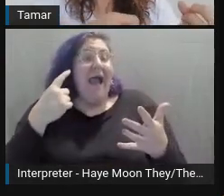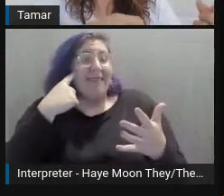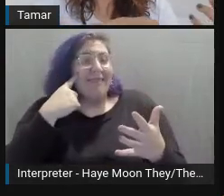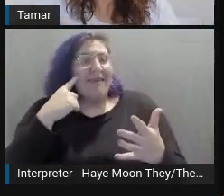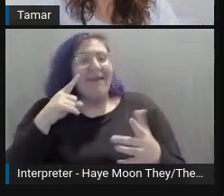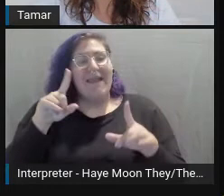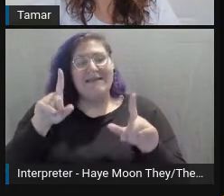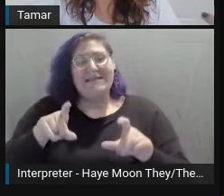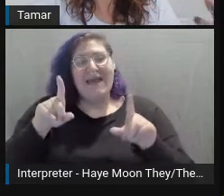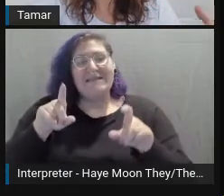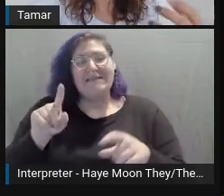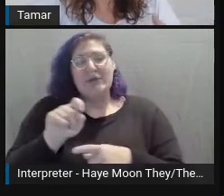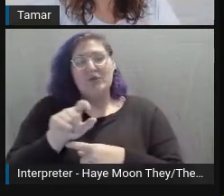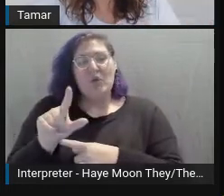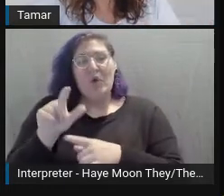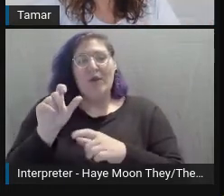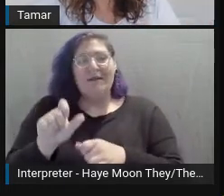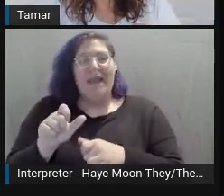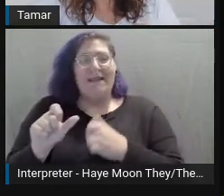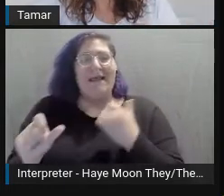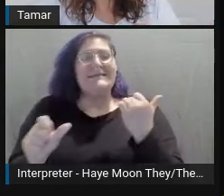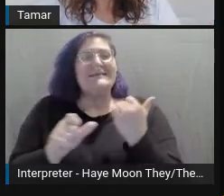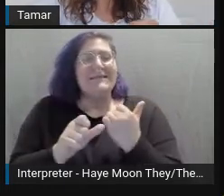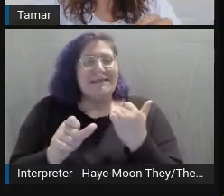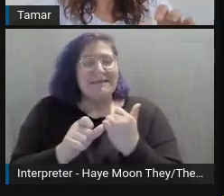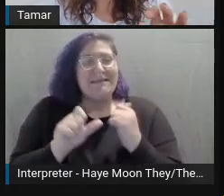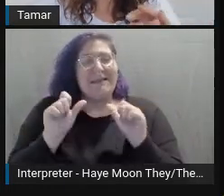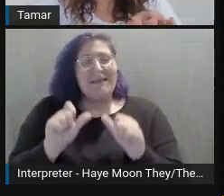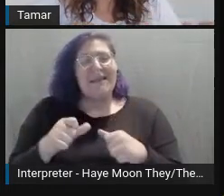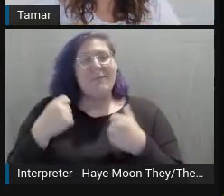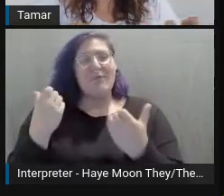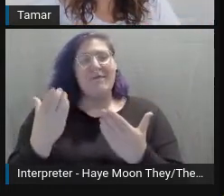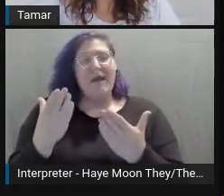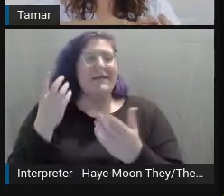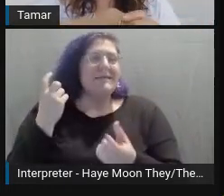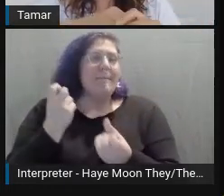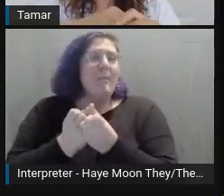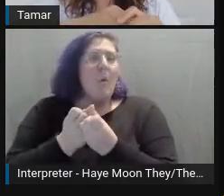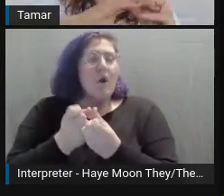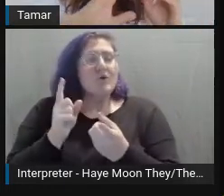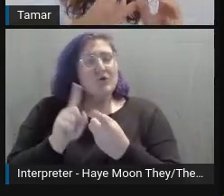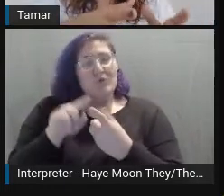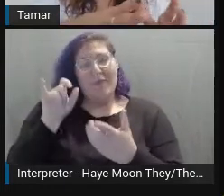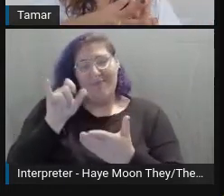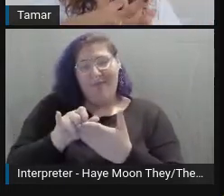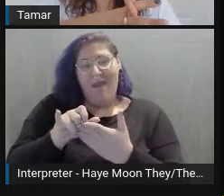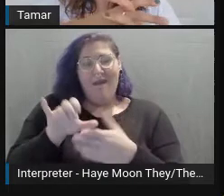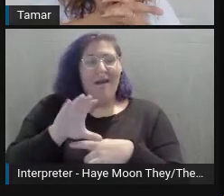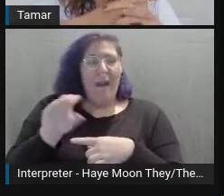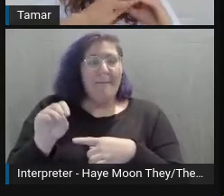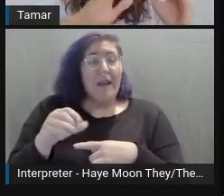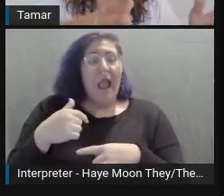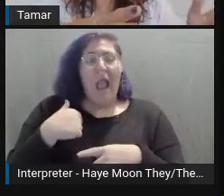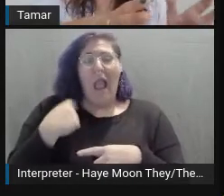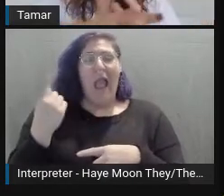and can support the efforts of the organization. I always turn to-- I call it the standard operating procedure.